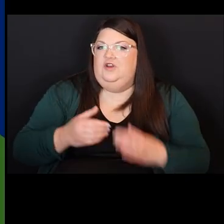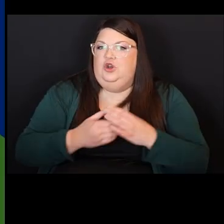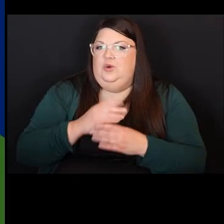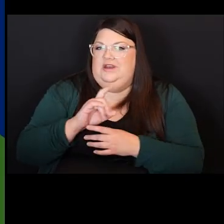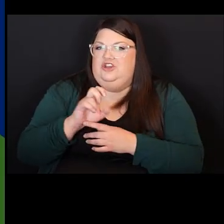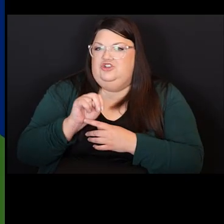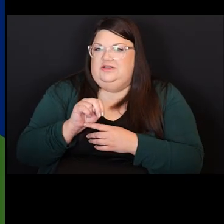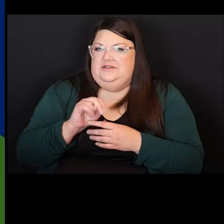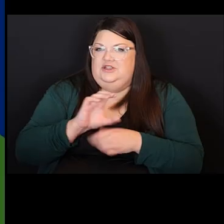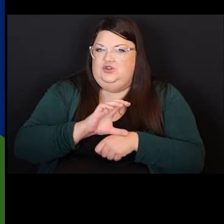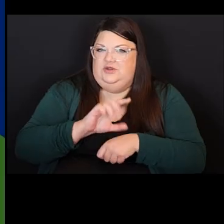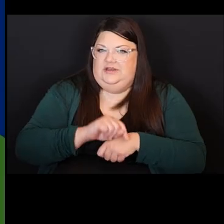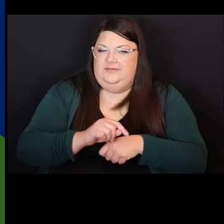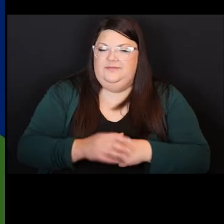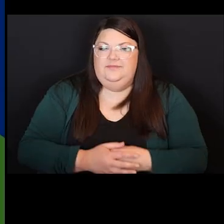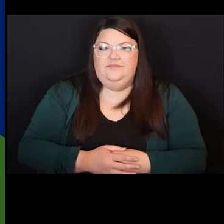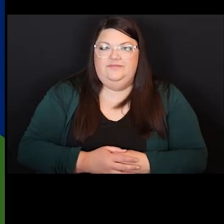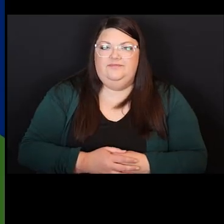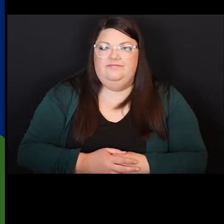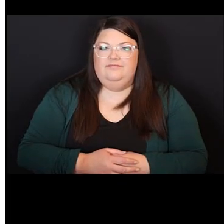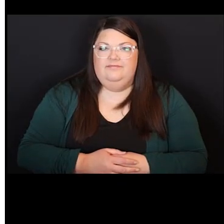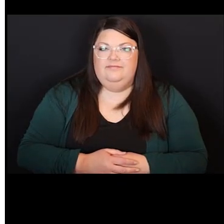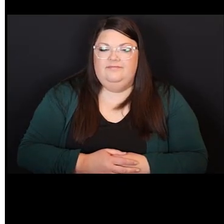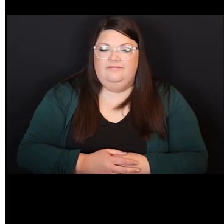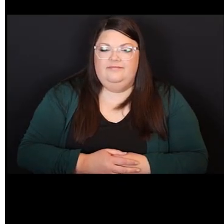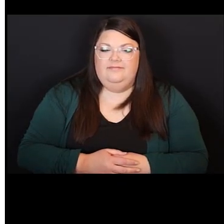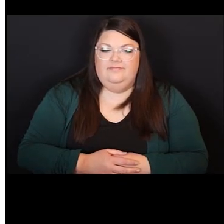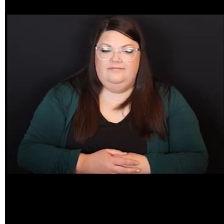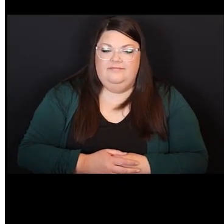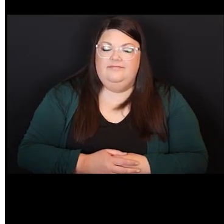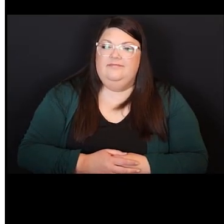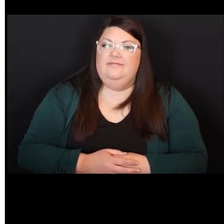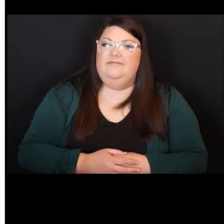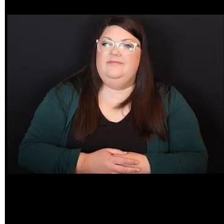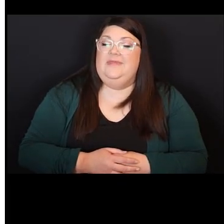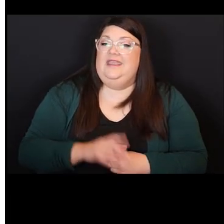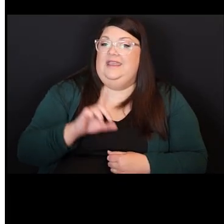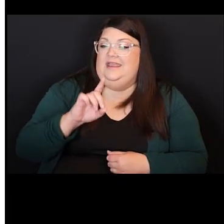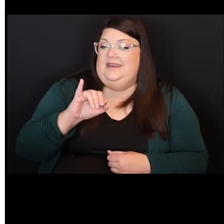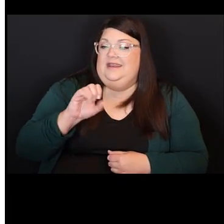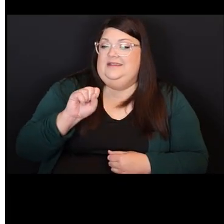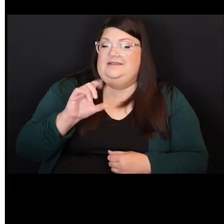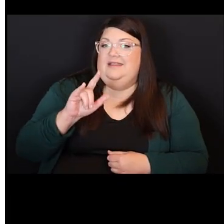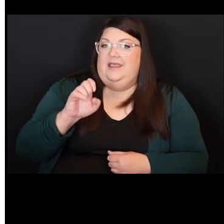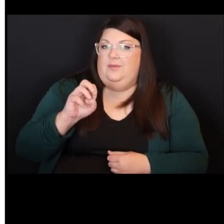Editions Consulting, Inc. Slide 2, Disclaimer.